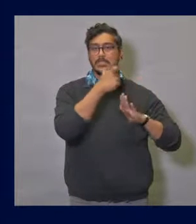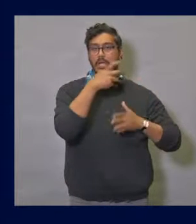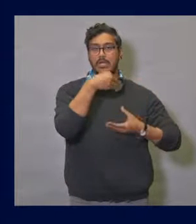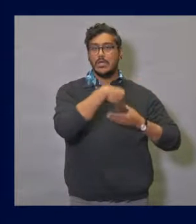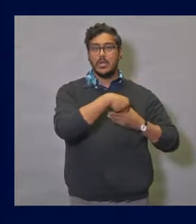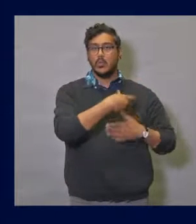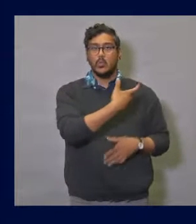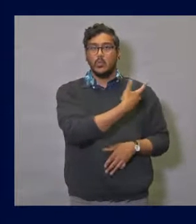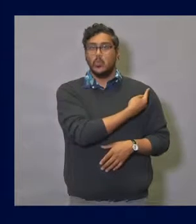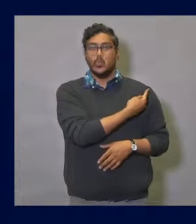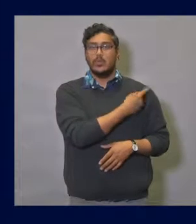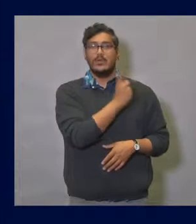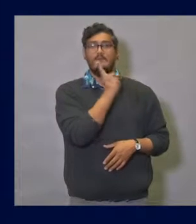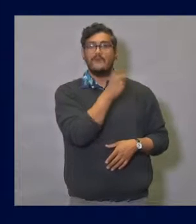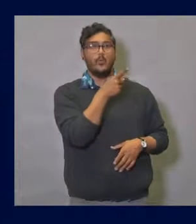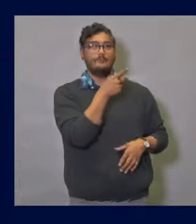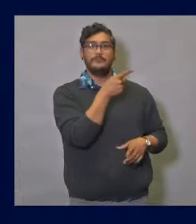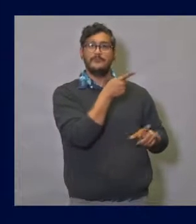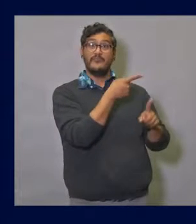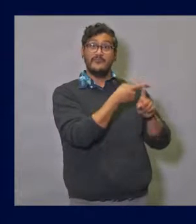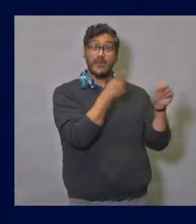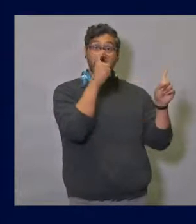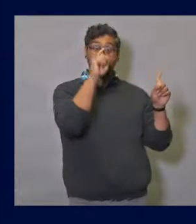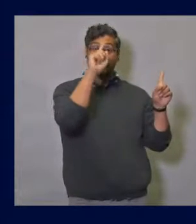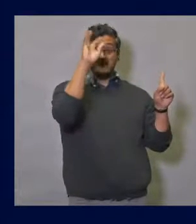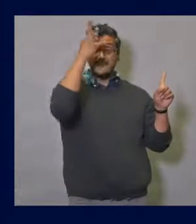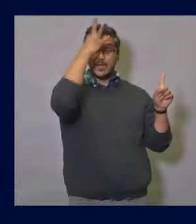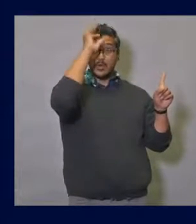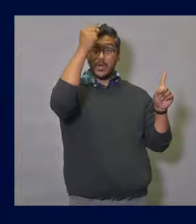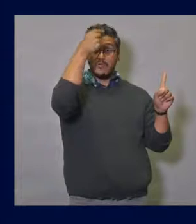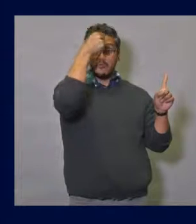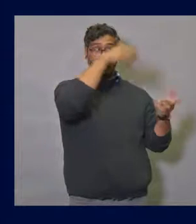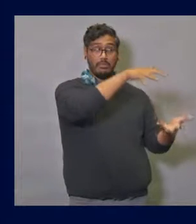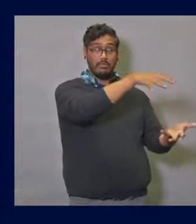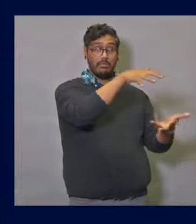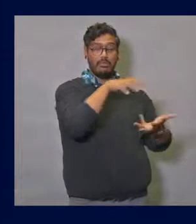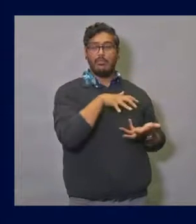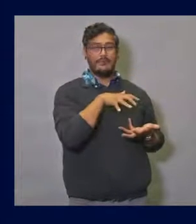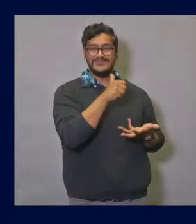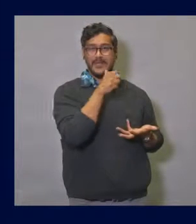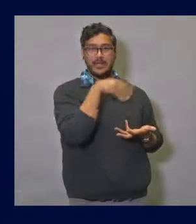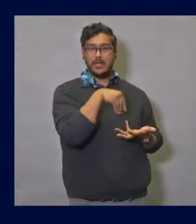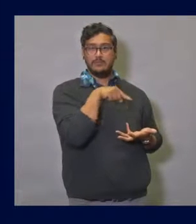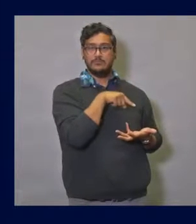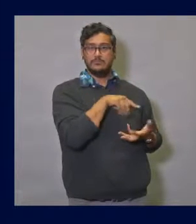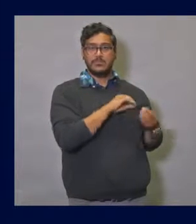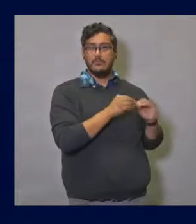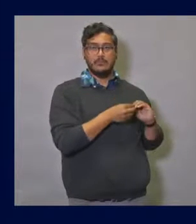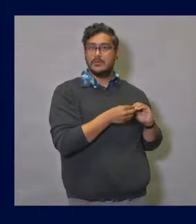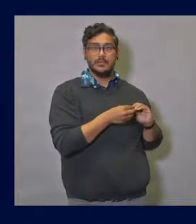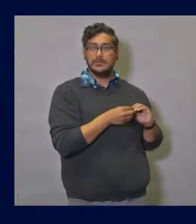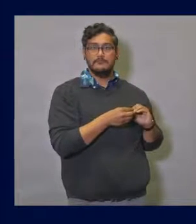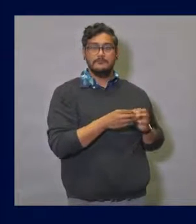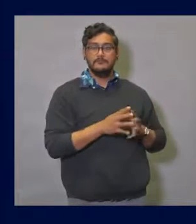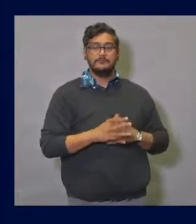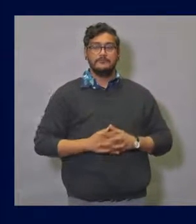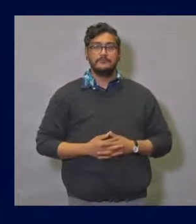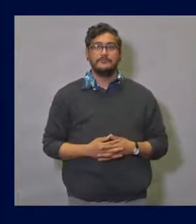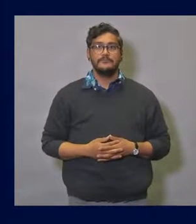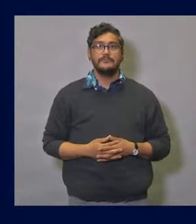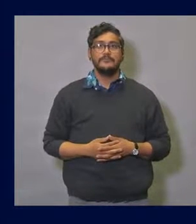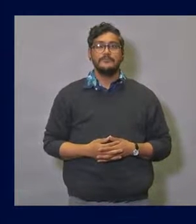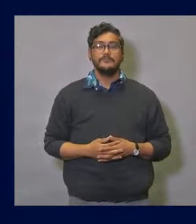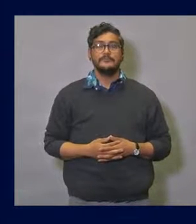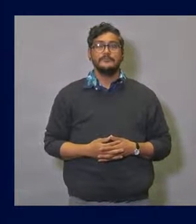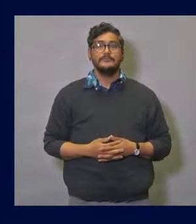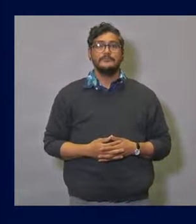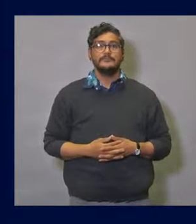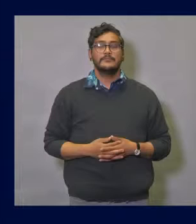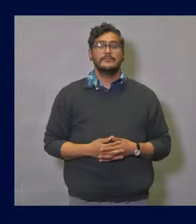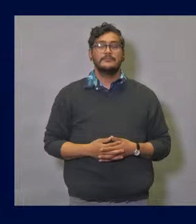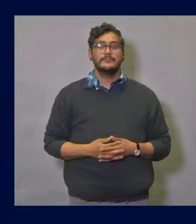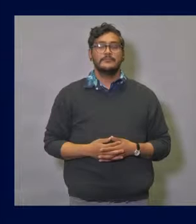ASIGNADAS AL CONDADO DE LOS